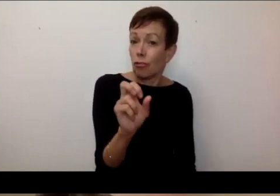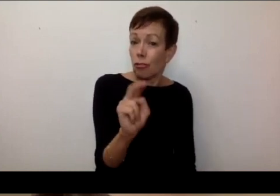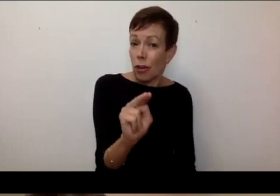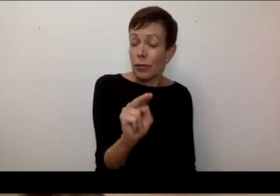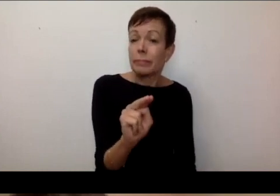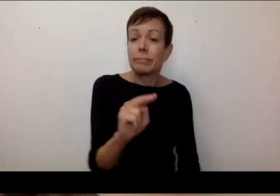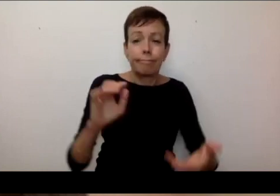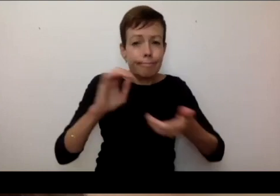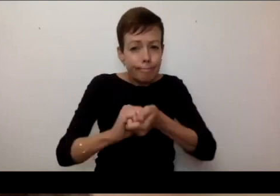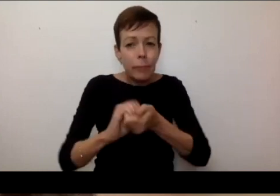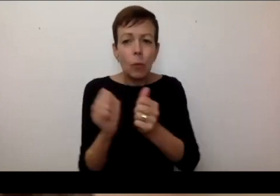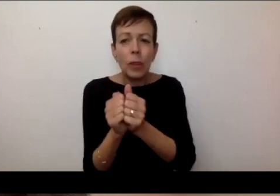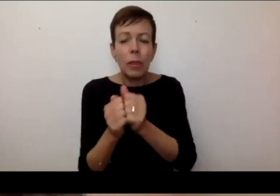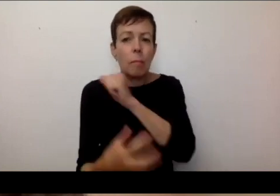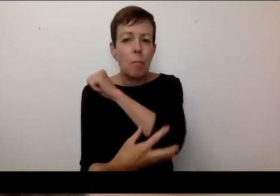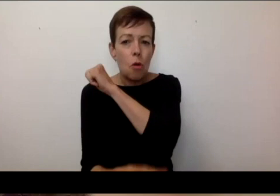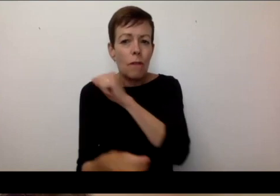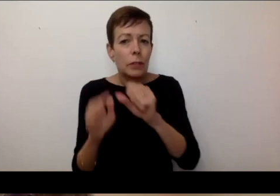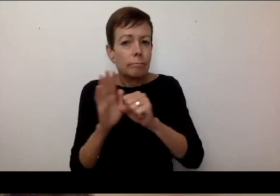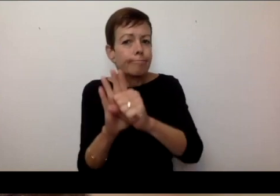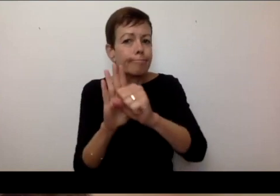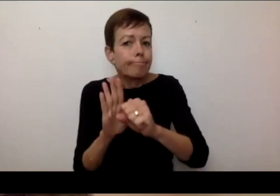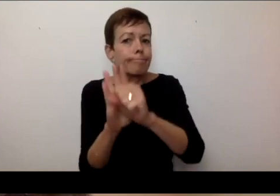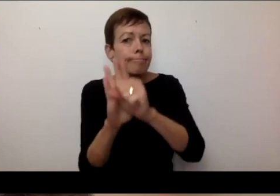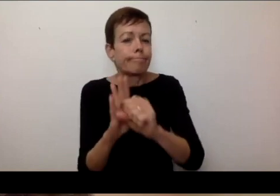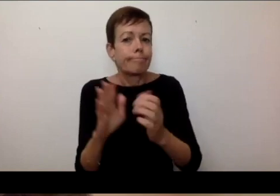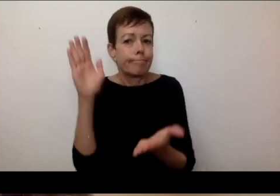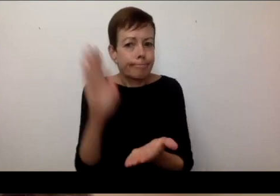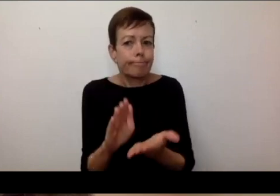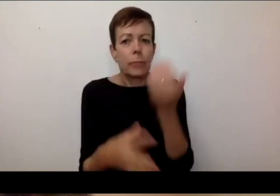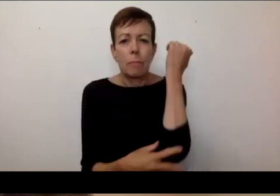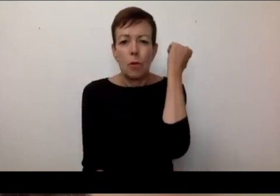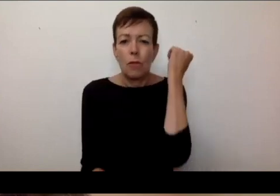in 2018 the short-lived ontario basic income pilot project was cancelled in